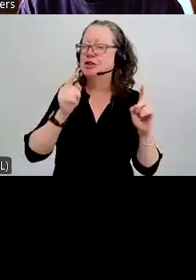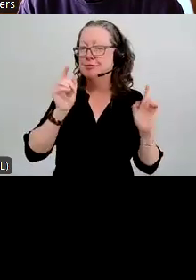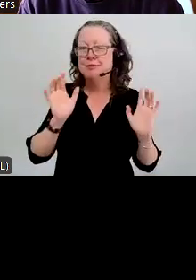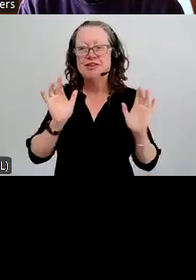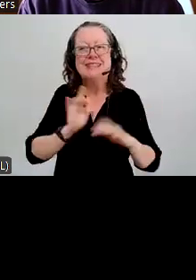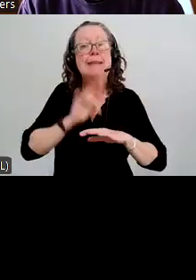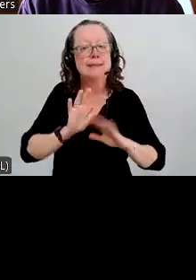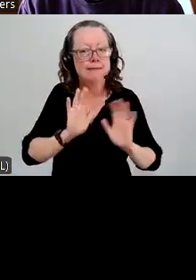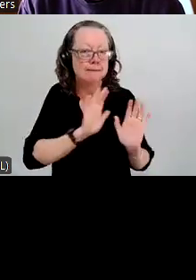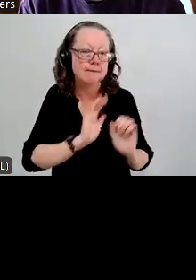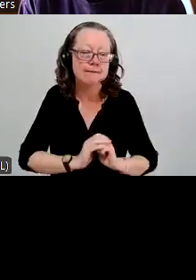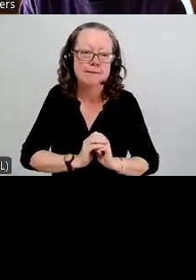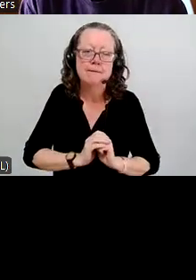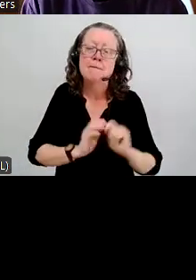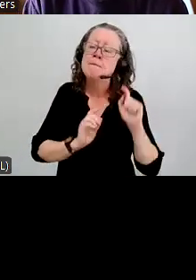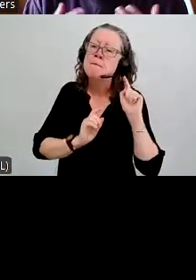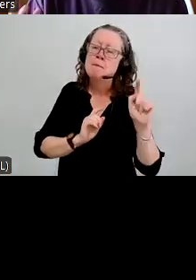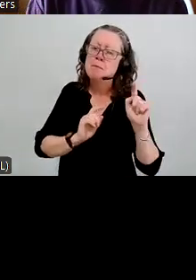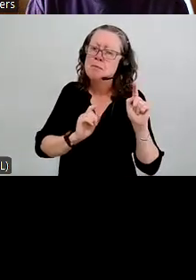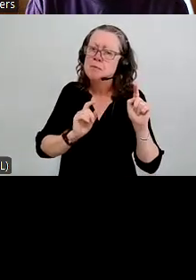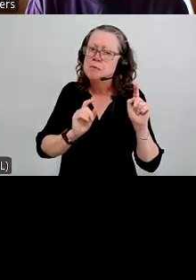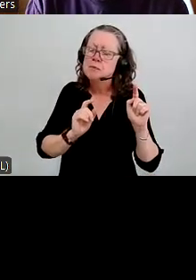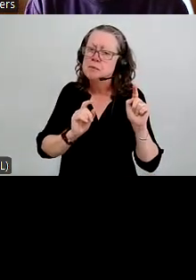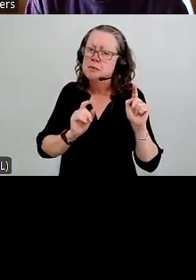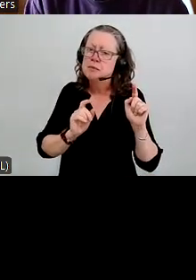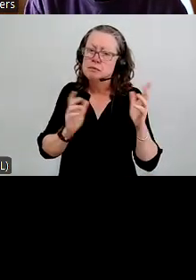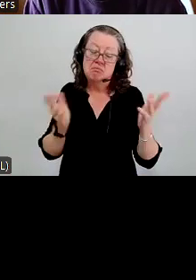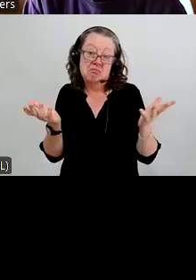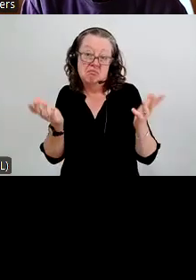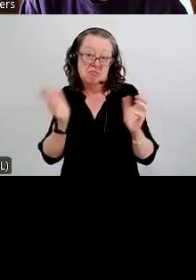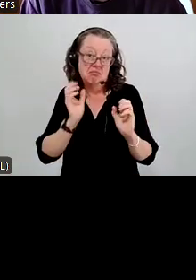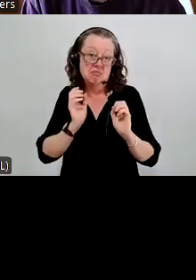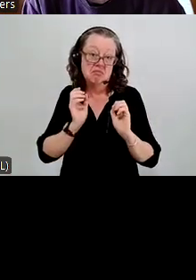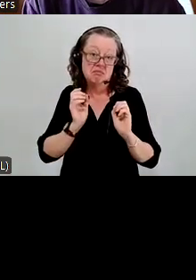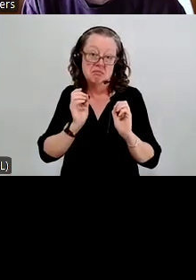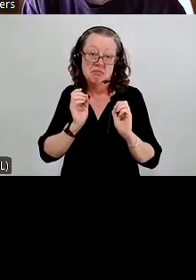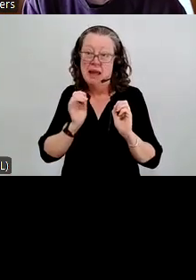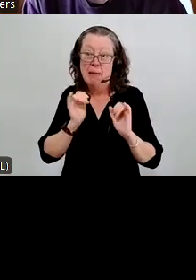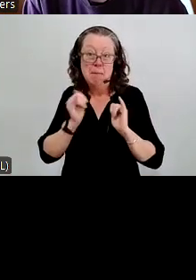The princess could be, if we were in her household, looking at lots of mattresses online.